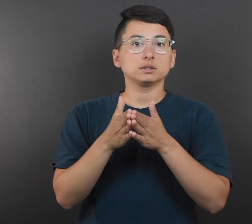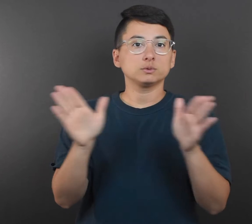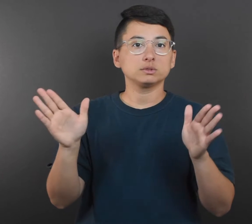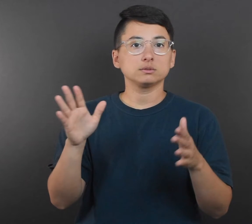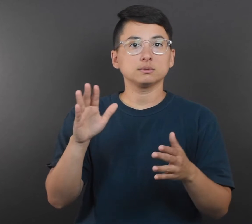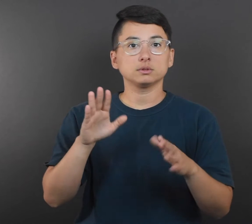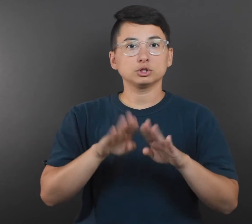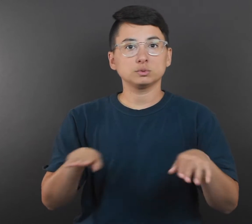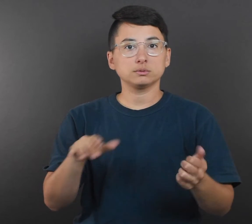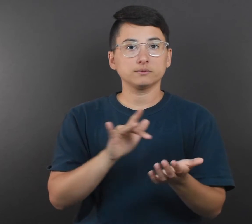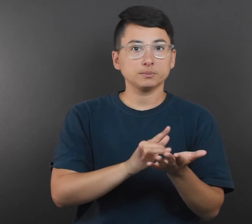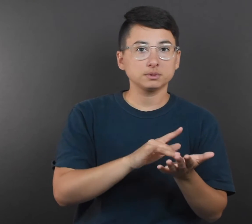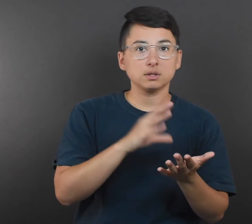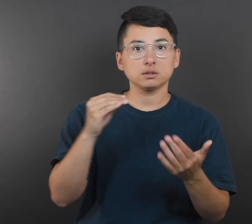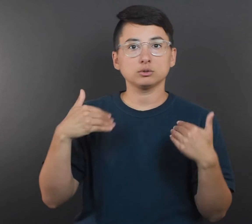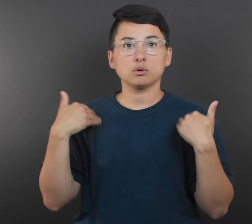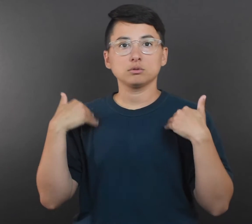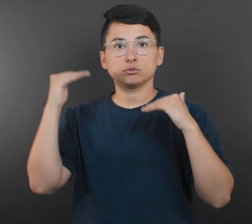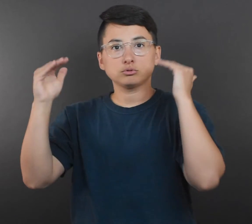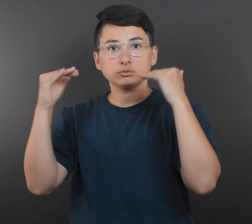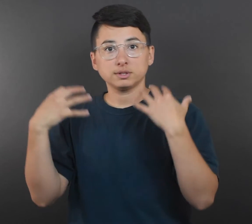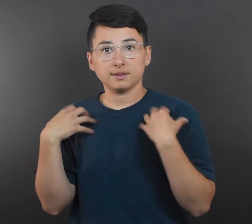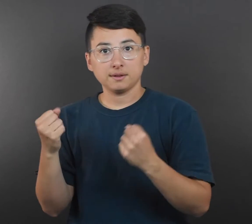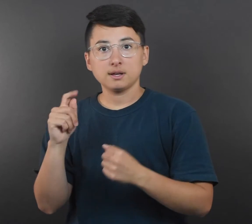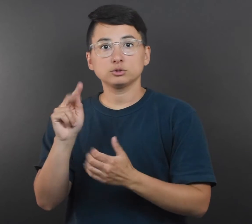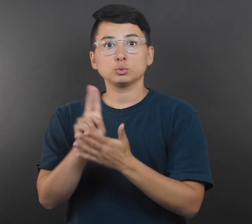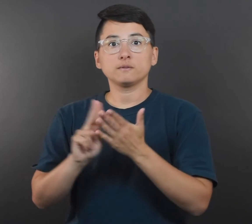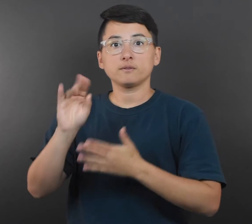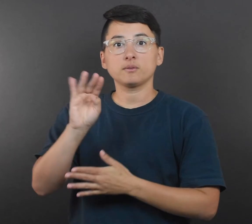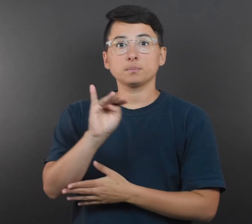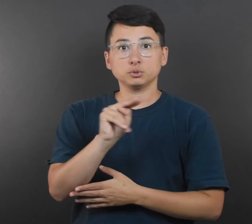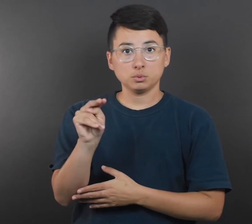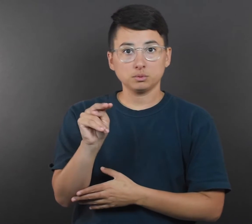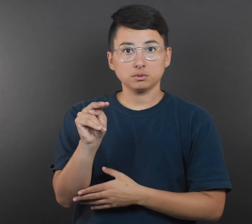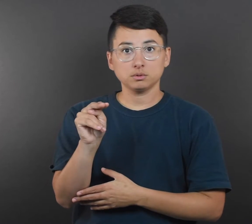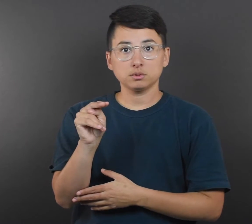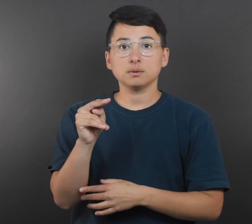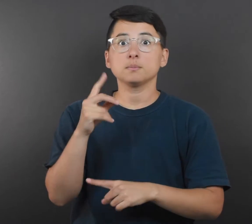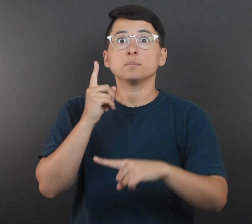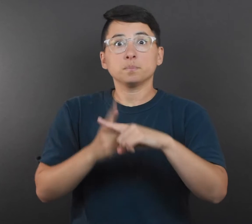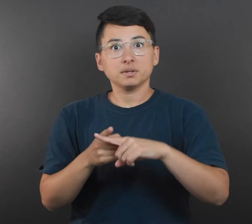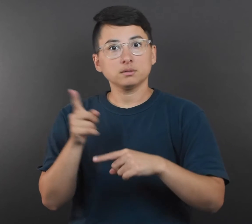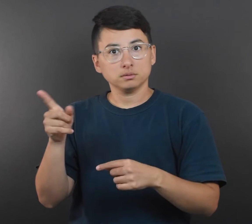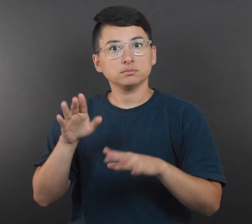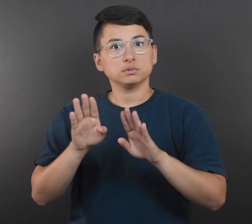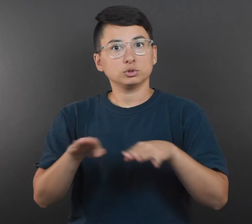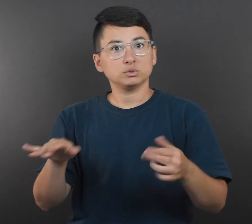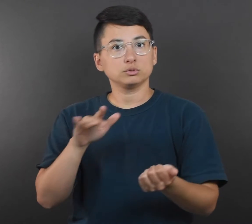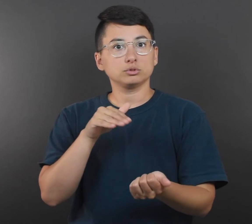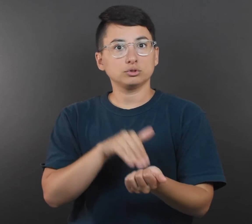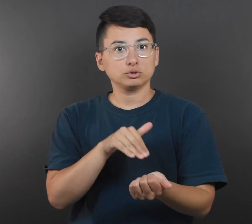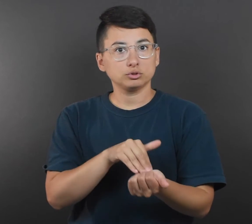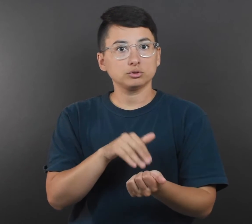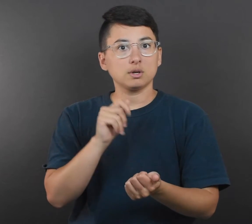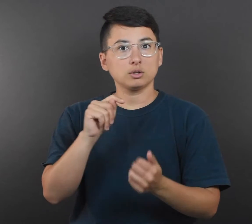and children 6 months to 5 years of age from this deadly virus. These now well-studied vaccines are